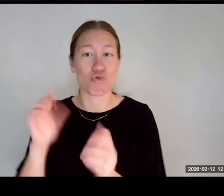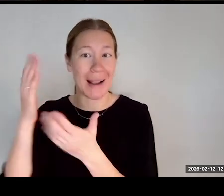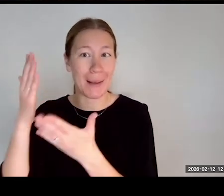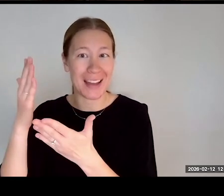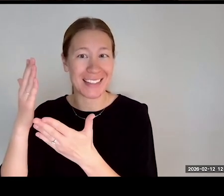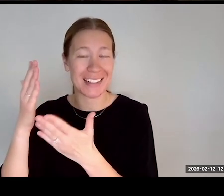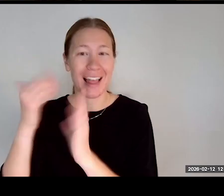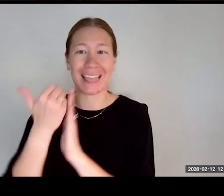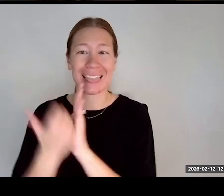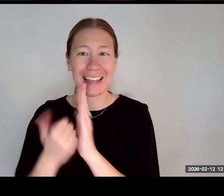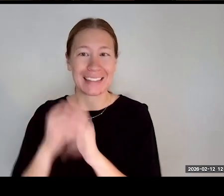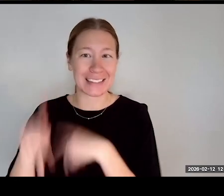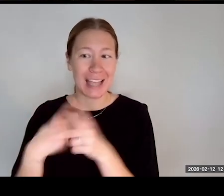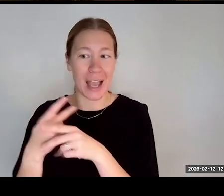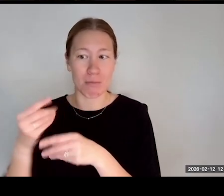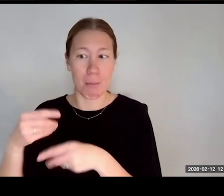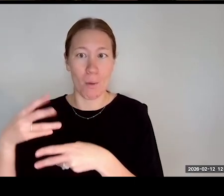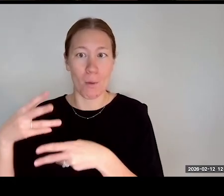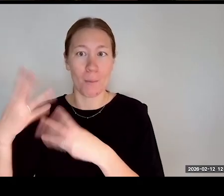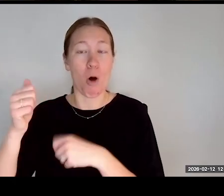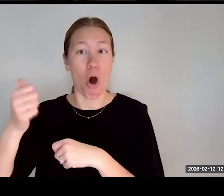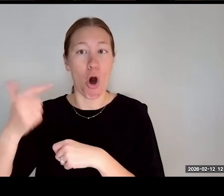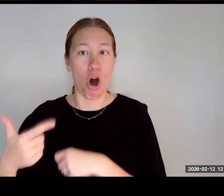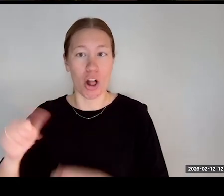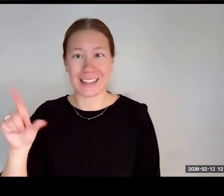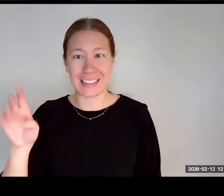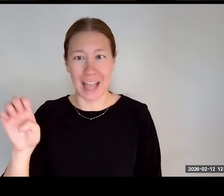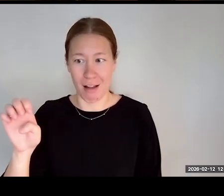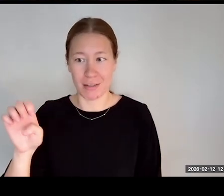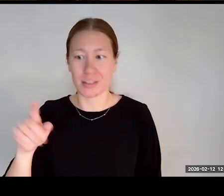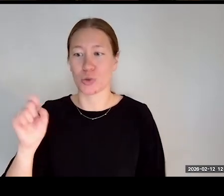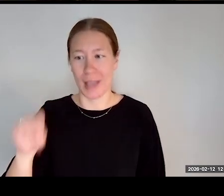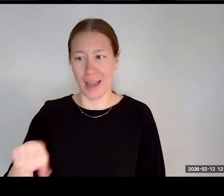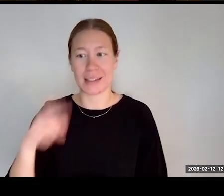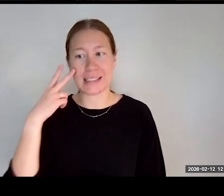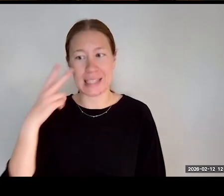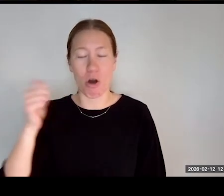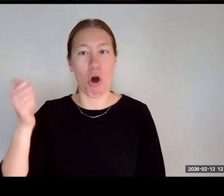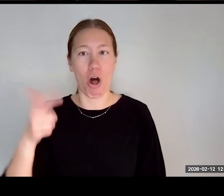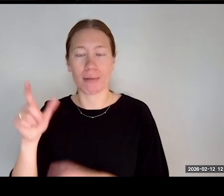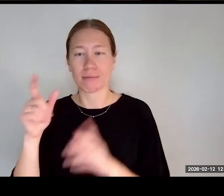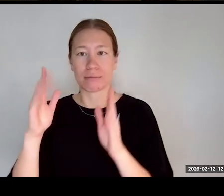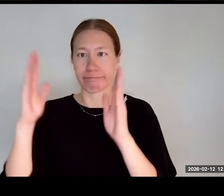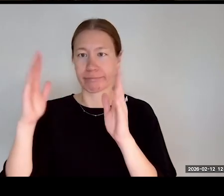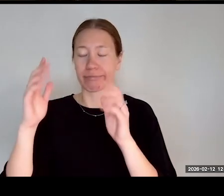it will give you all of the available styles that you can define in your document. And so you'll notice it goes to heading six, it goes beyond,